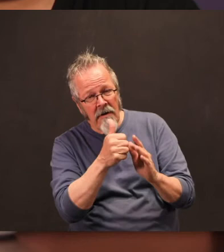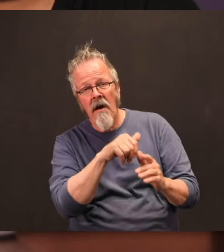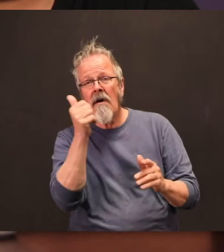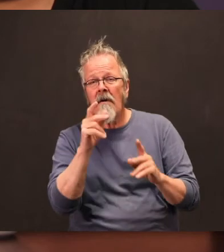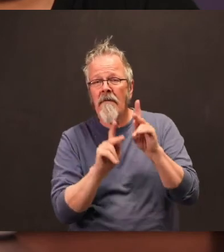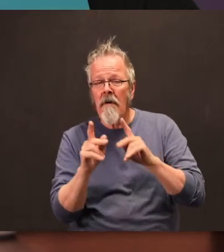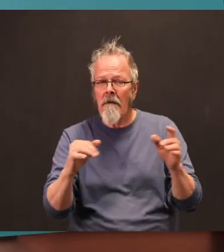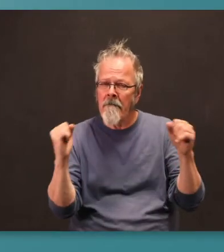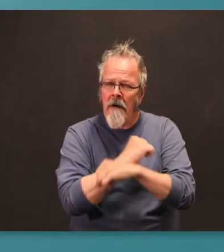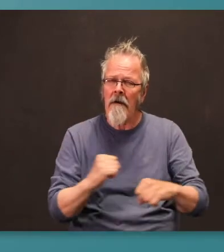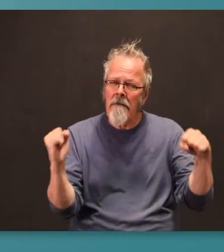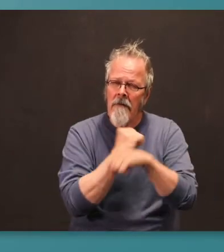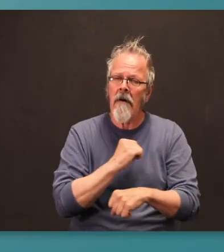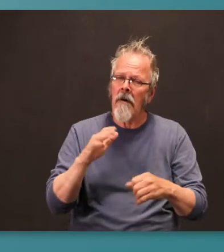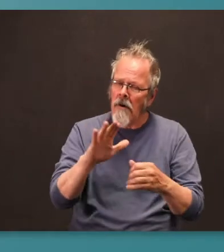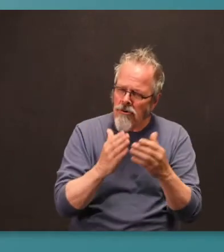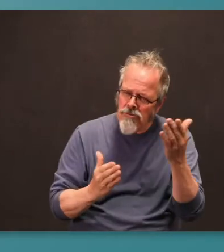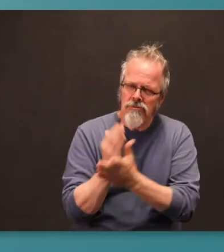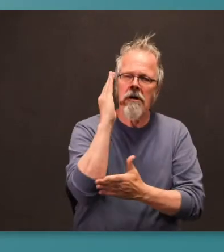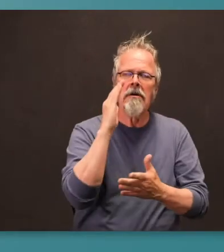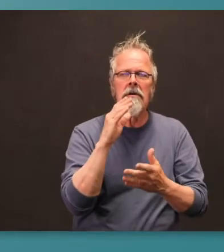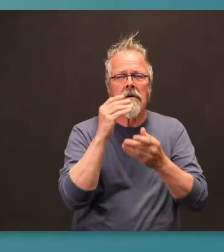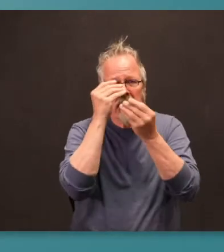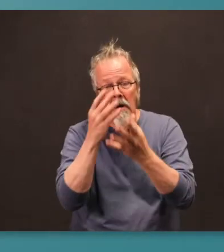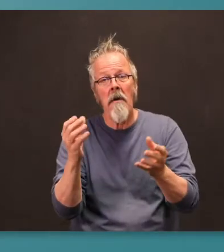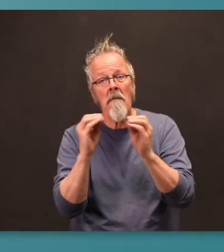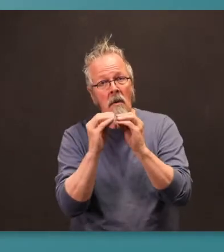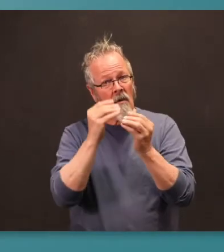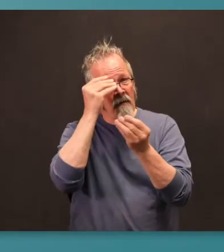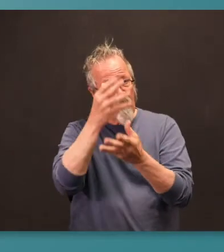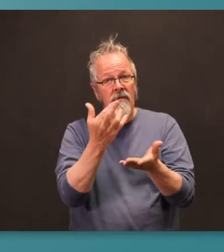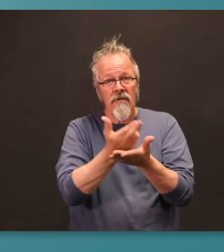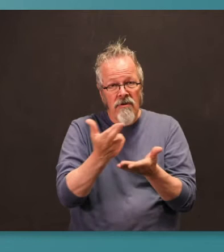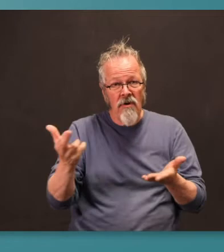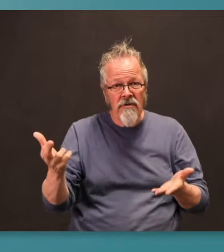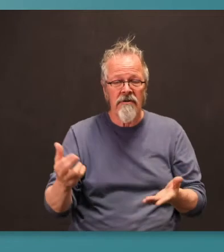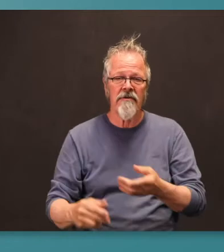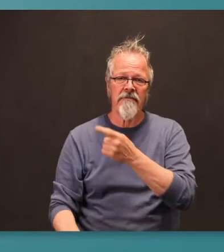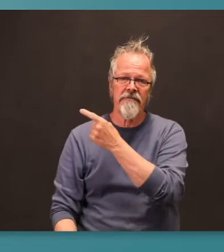Fight for your rights. For more information and resources on self-advocacy, contact the Self-Advocacy Educator